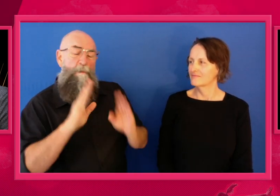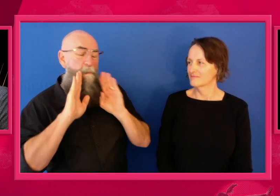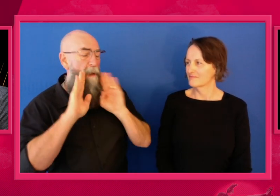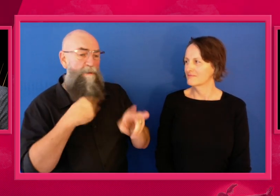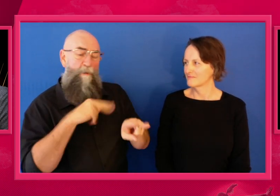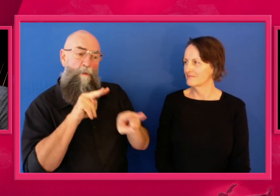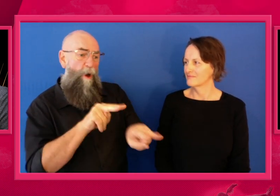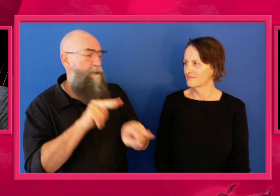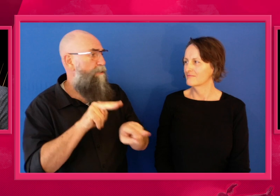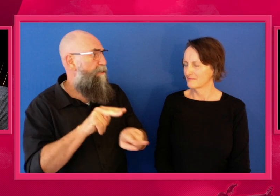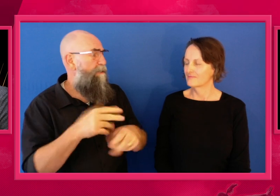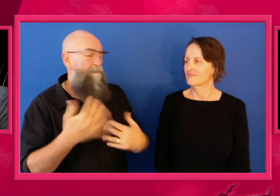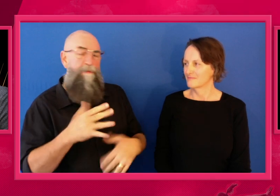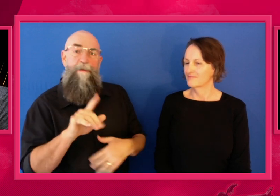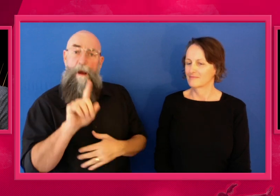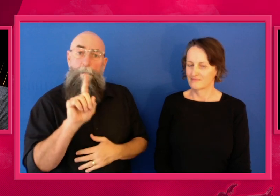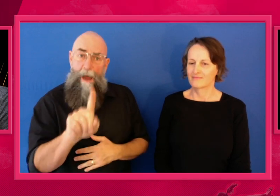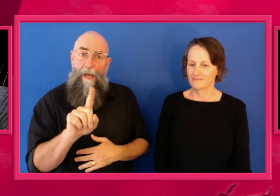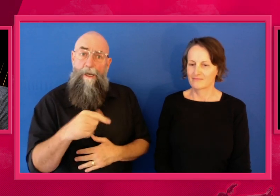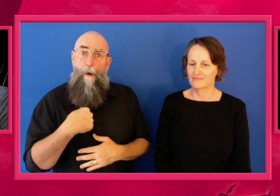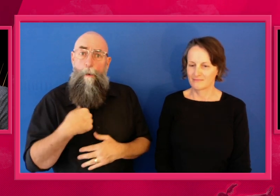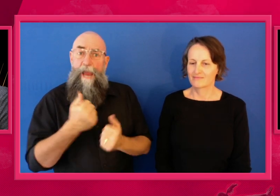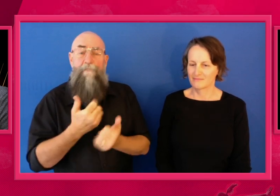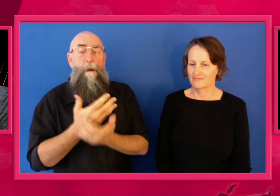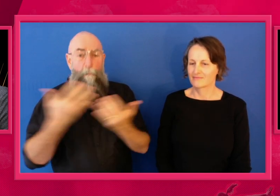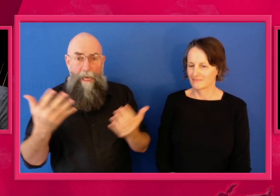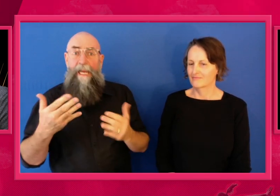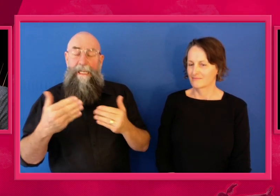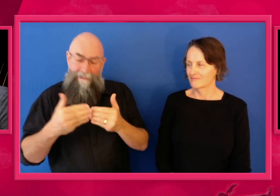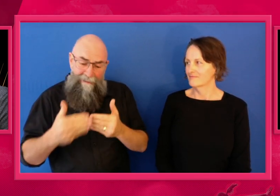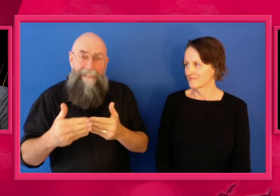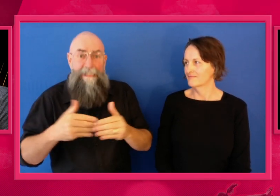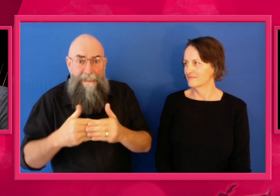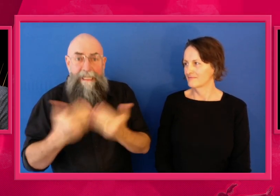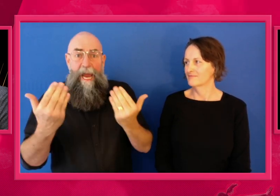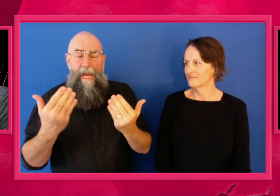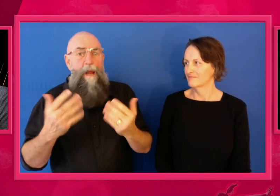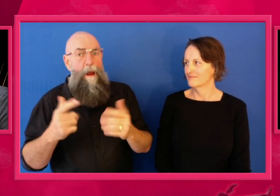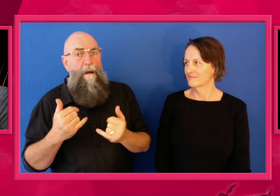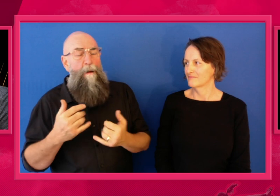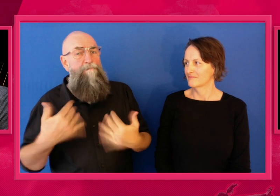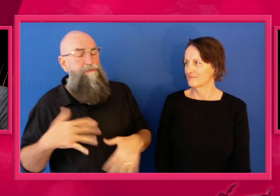have a massive day ahead of us. Huge. Georgie, who are you looking forward to see?